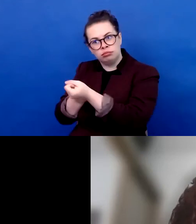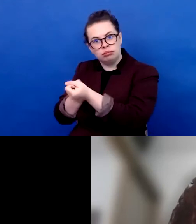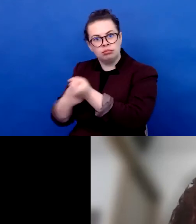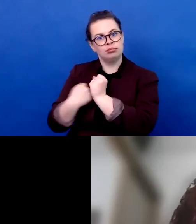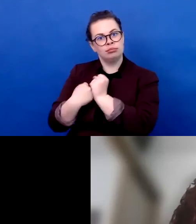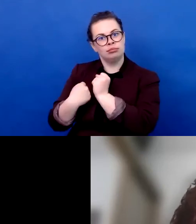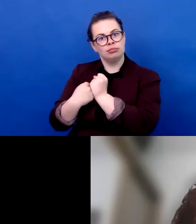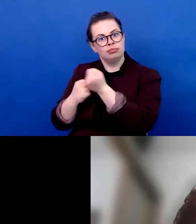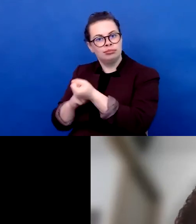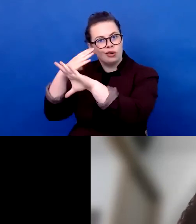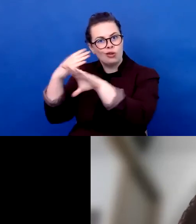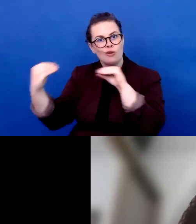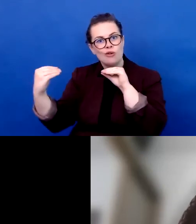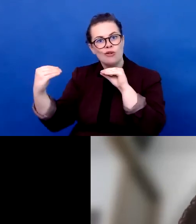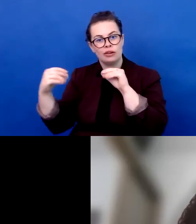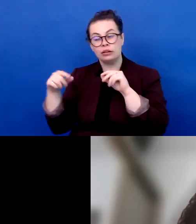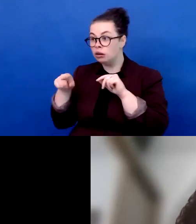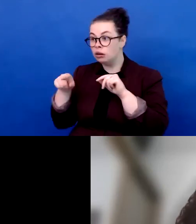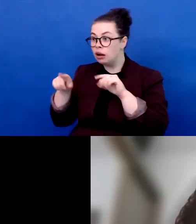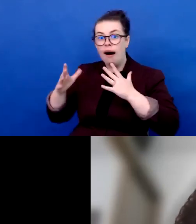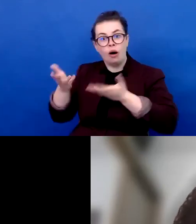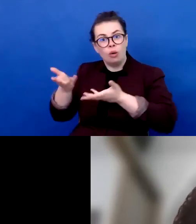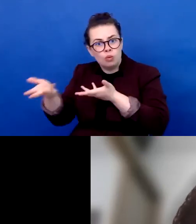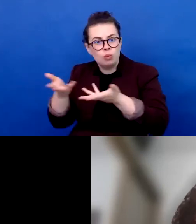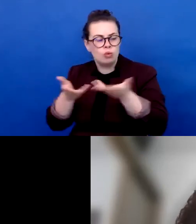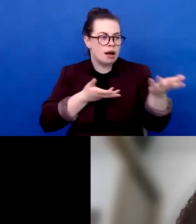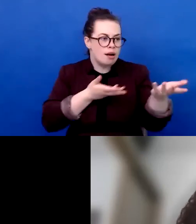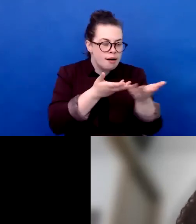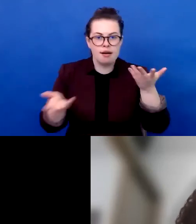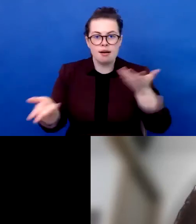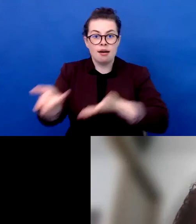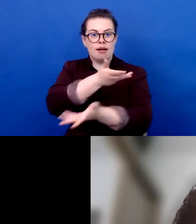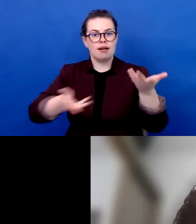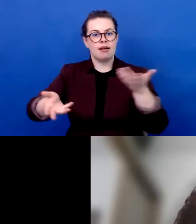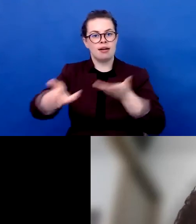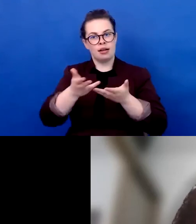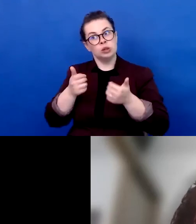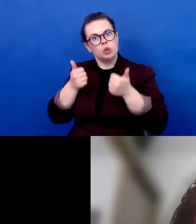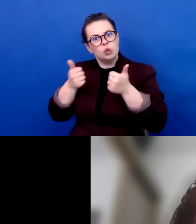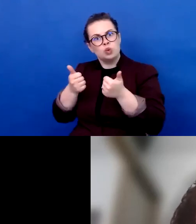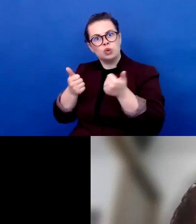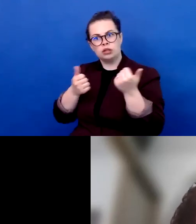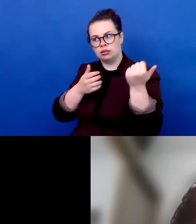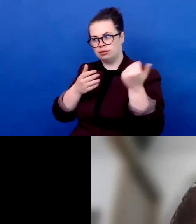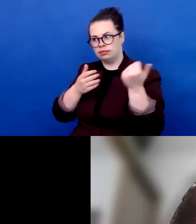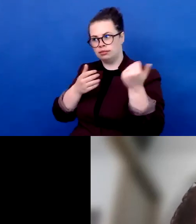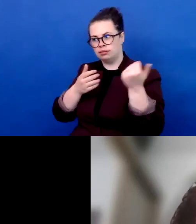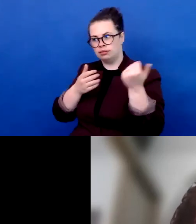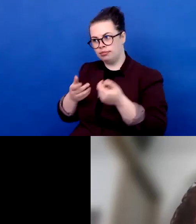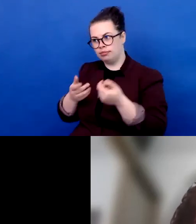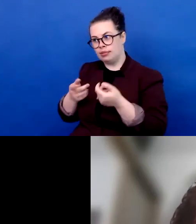other is a really good way um to empower them and to give them to share the knowledge that they have